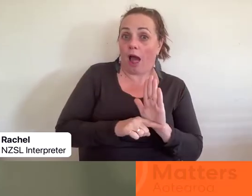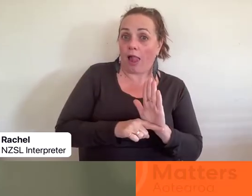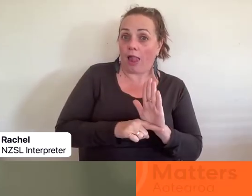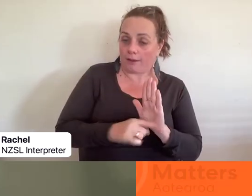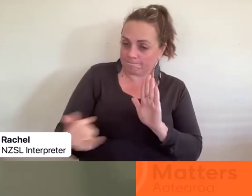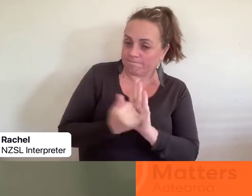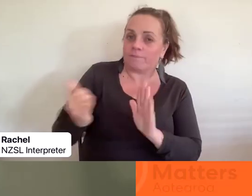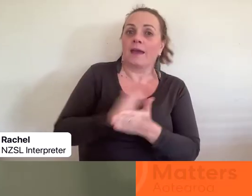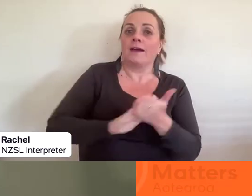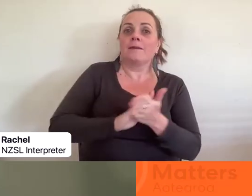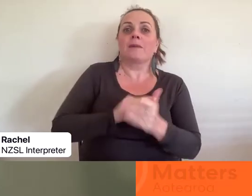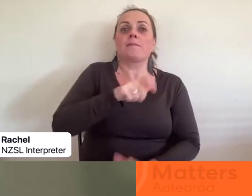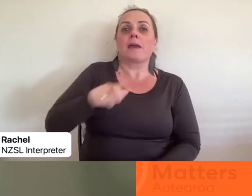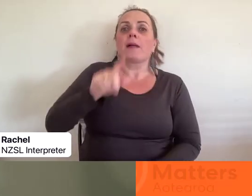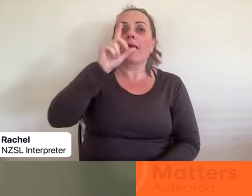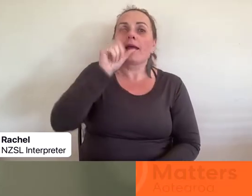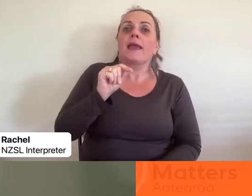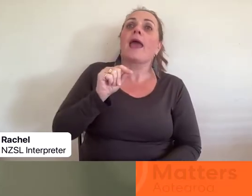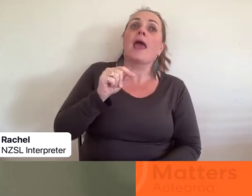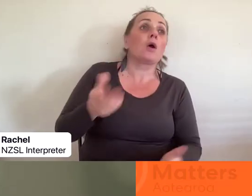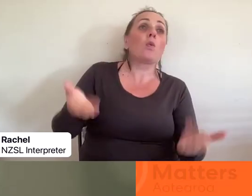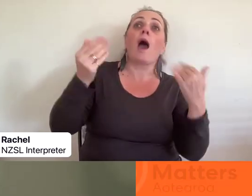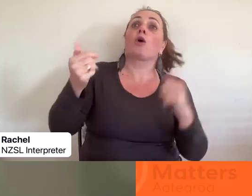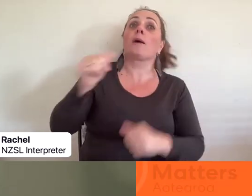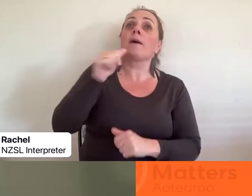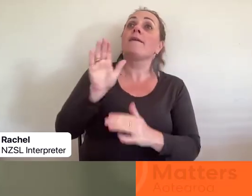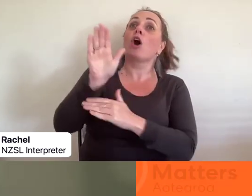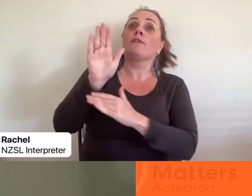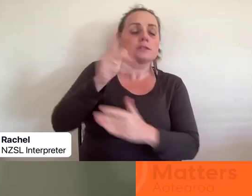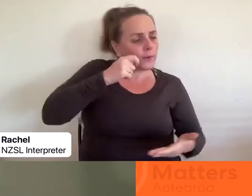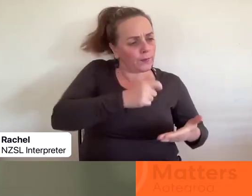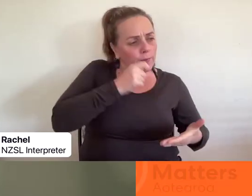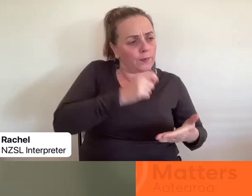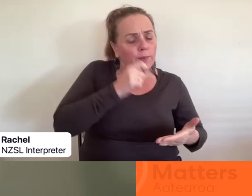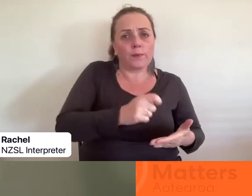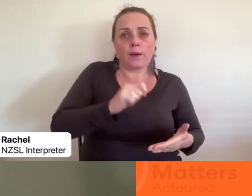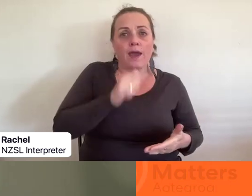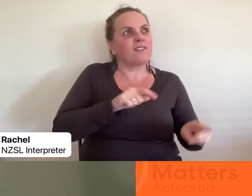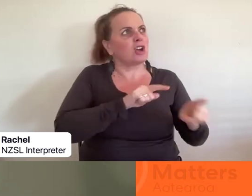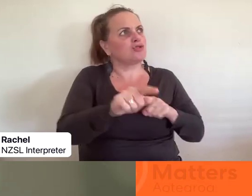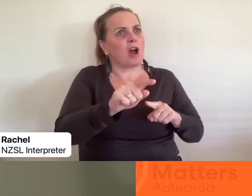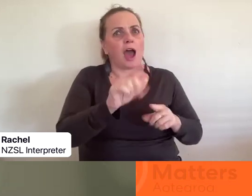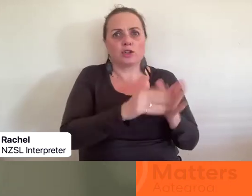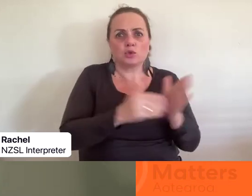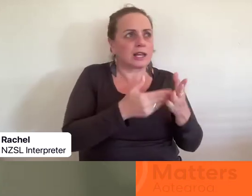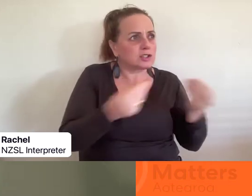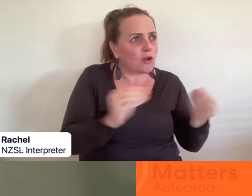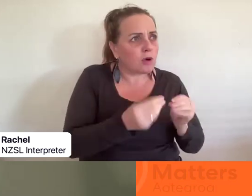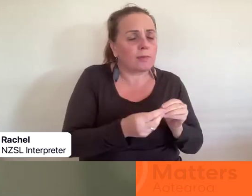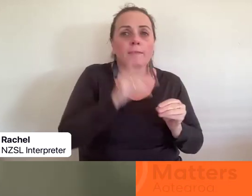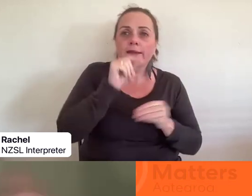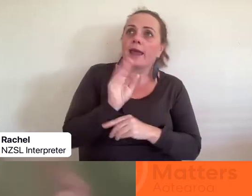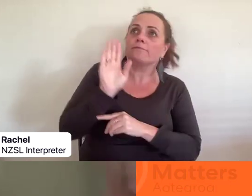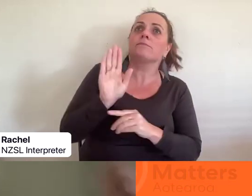international scrutiny when domestic remedies have been exhausted. These are not just aspirational,